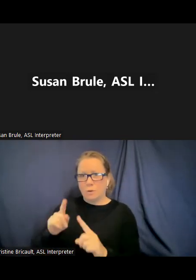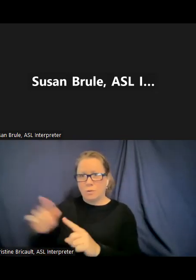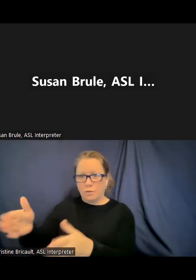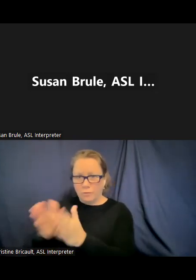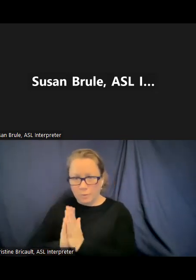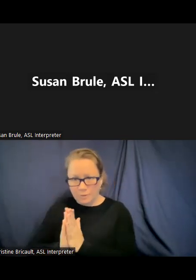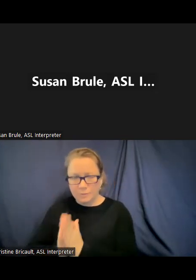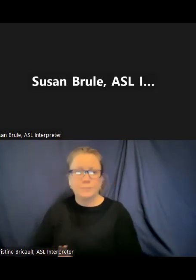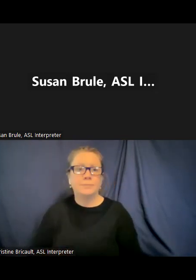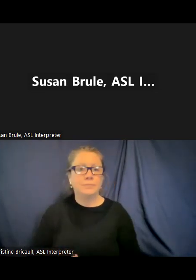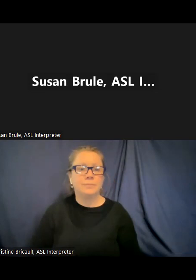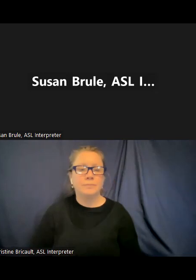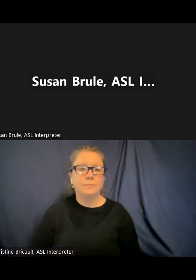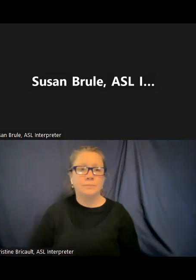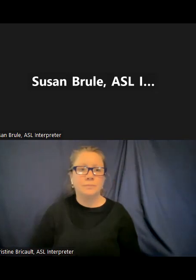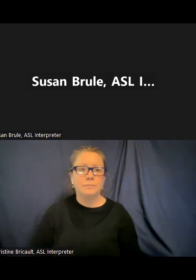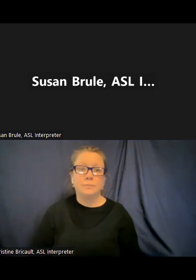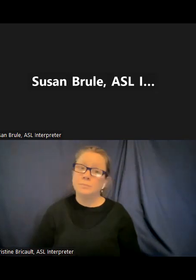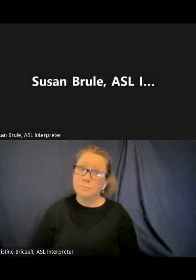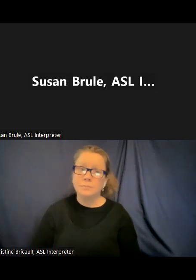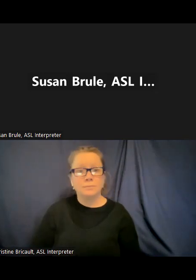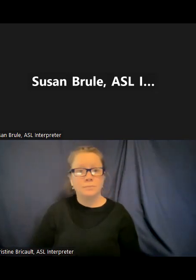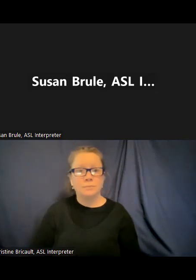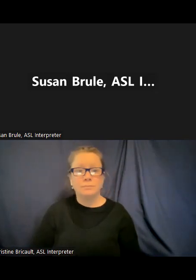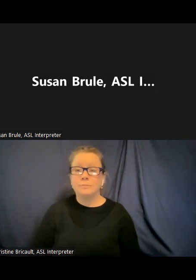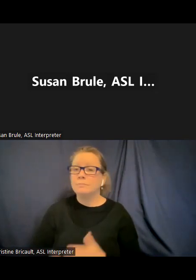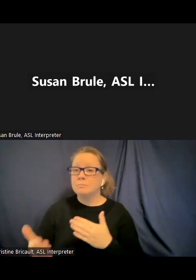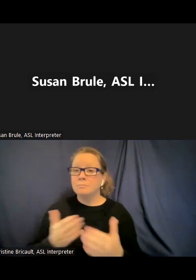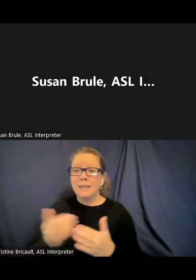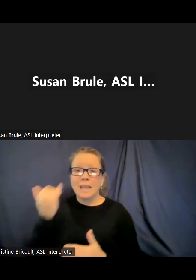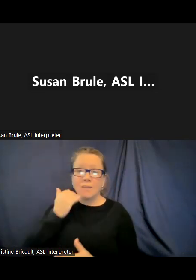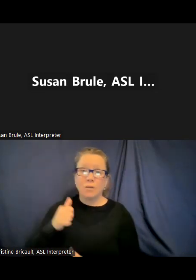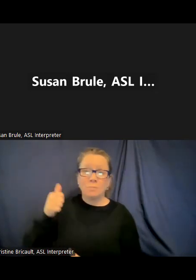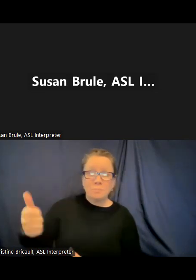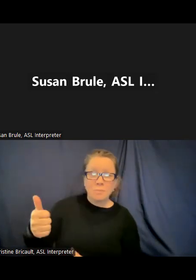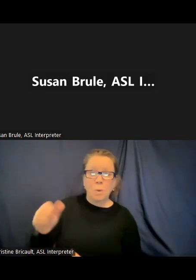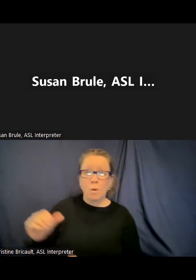I think whether you're approving or denying the request, you should respond in writing.